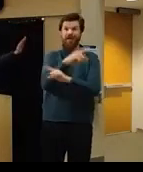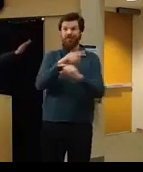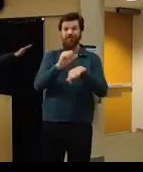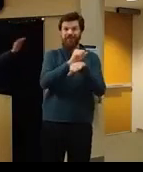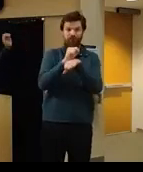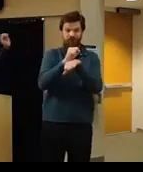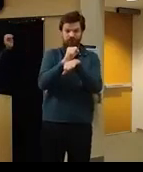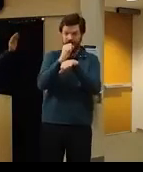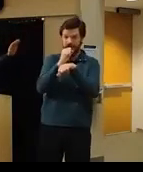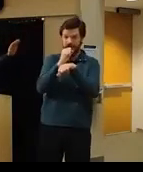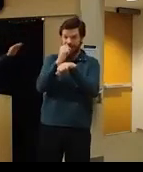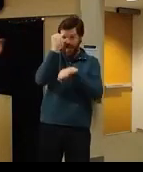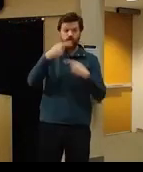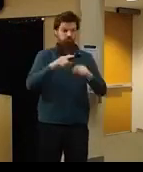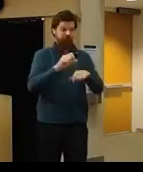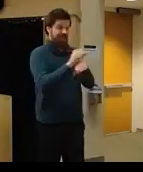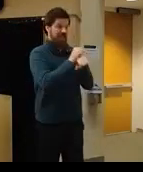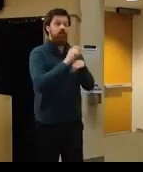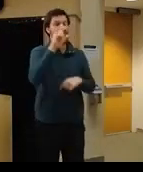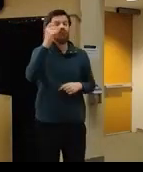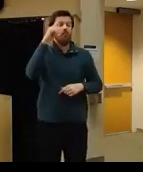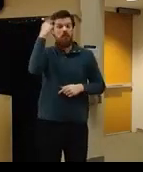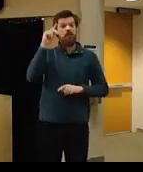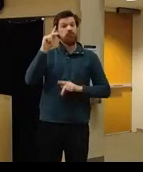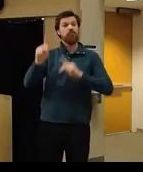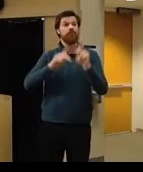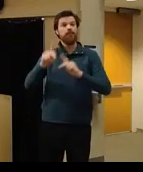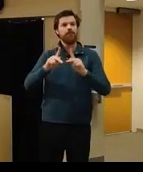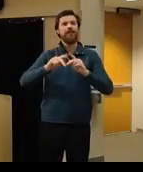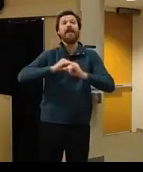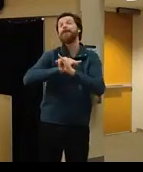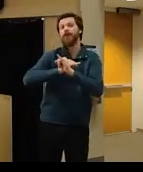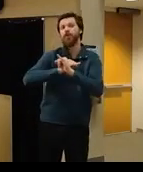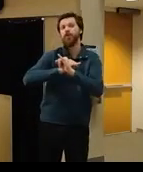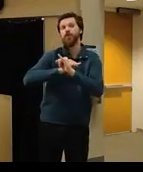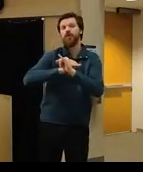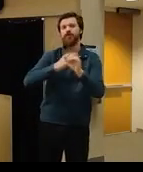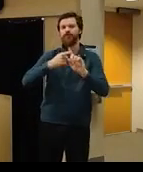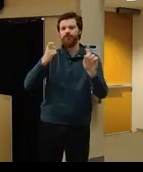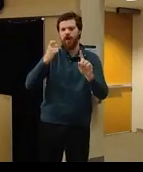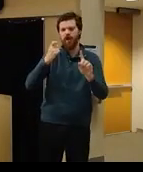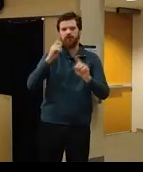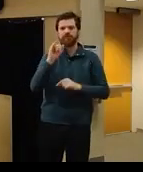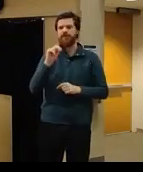the idea during slavery was that black people were immune from Insanity because of their lower